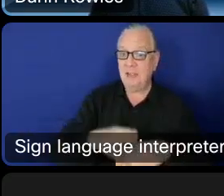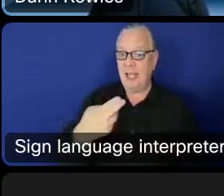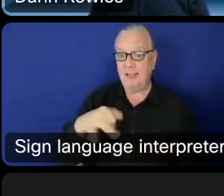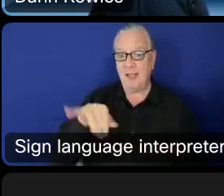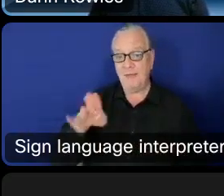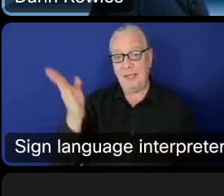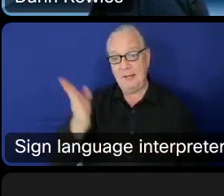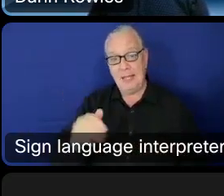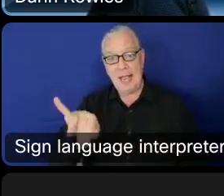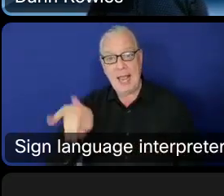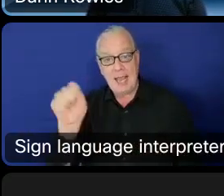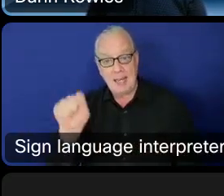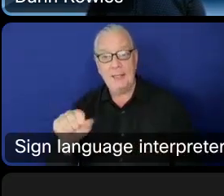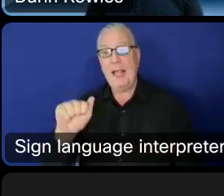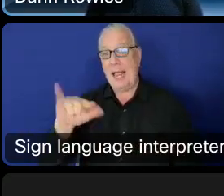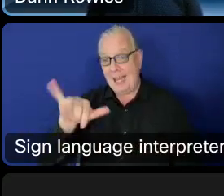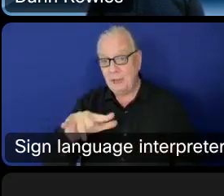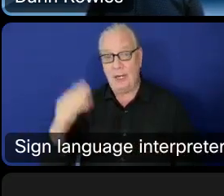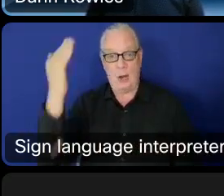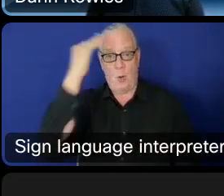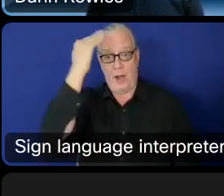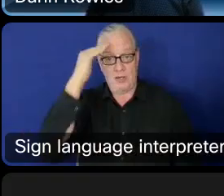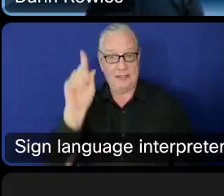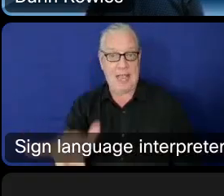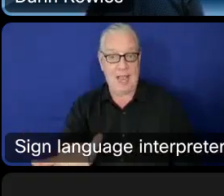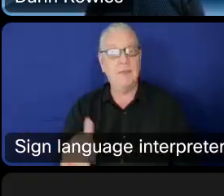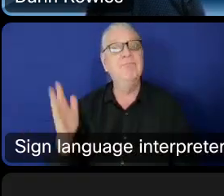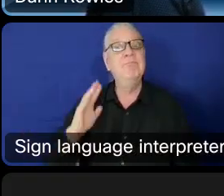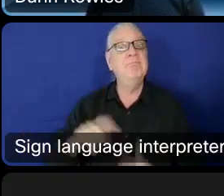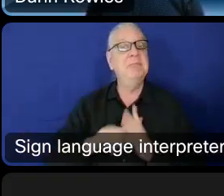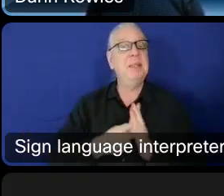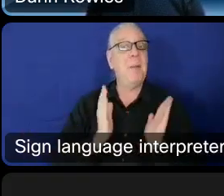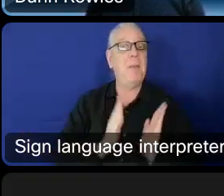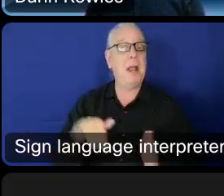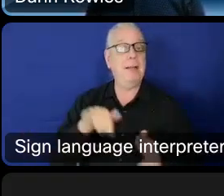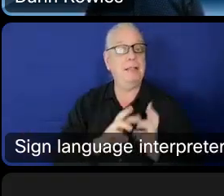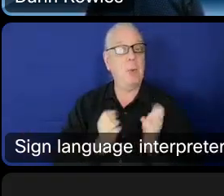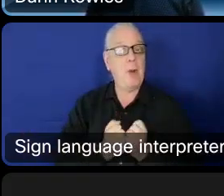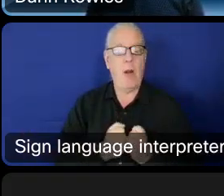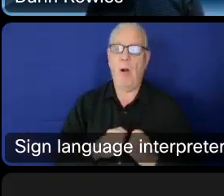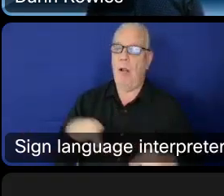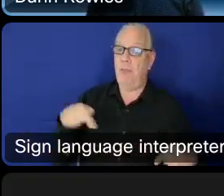Aging Awareness Day. As planning for this webinar kicked off, we knew it was the perfect day to bring together partners and